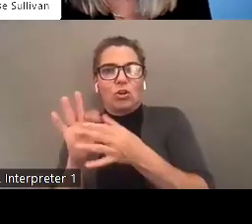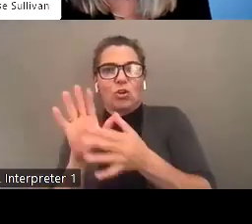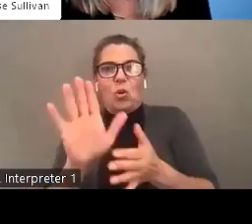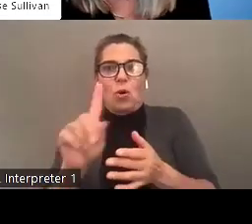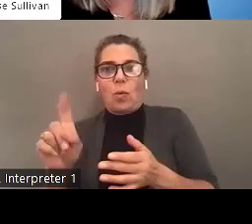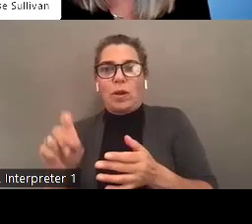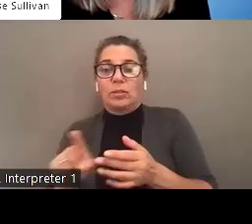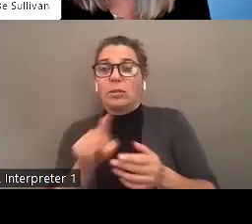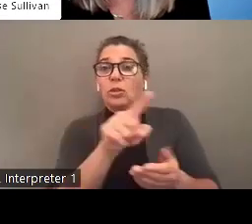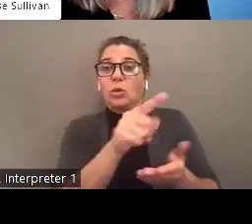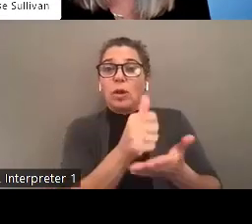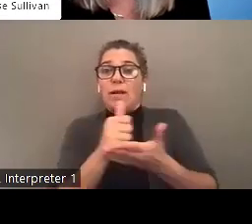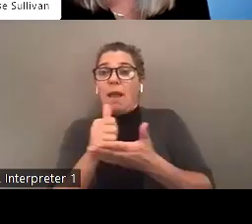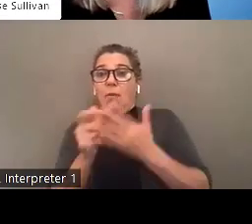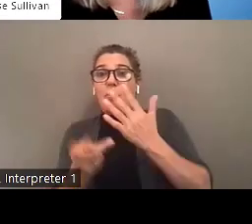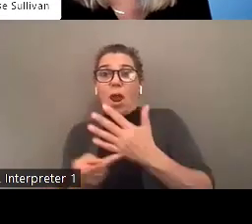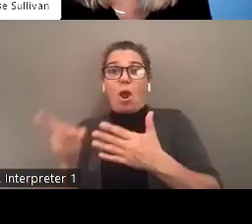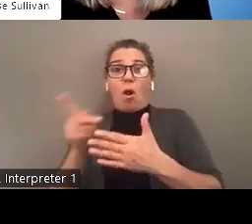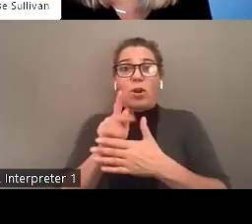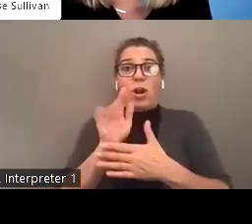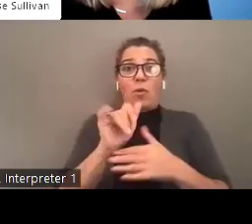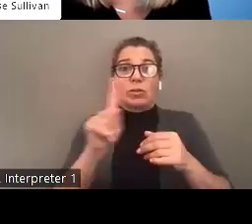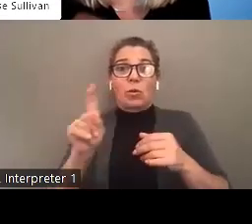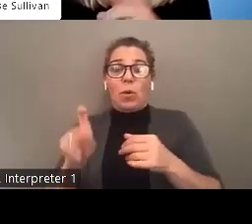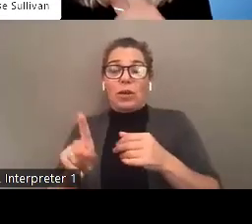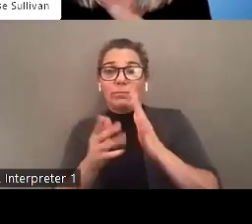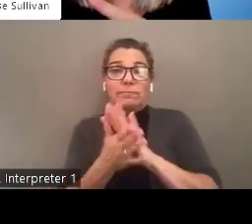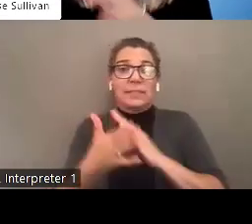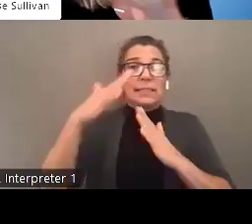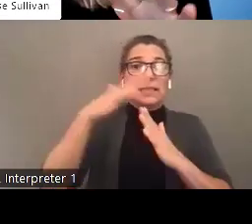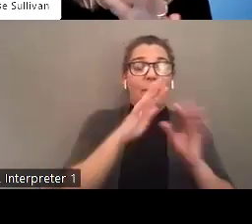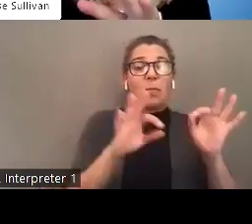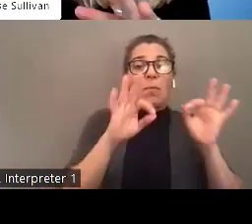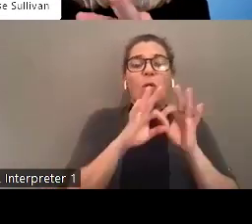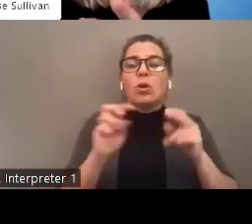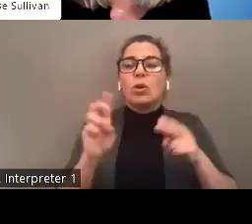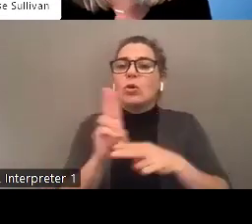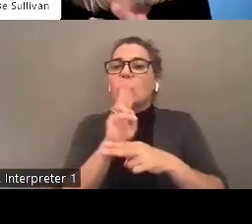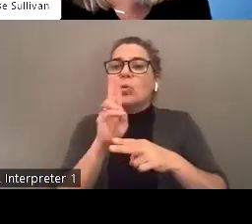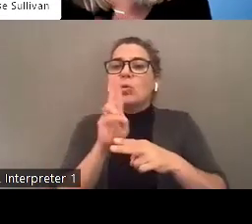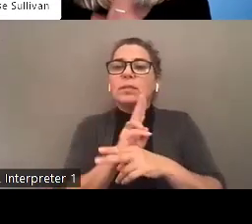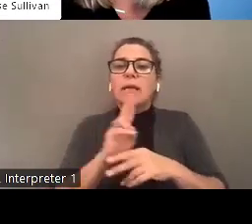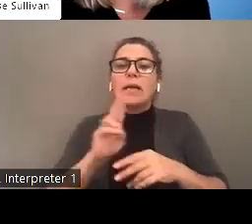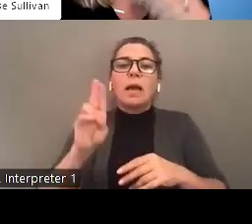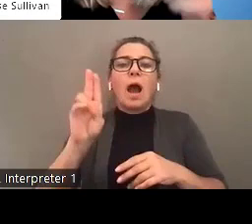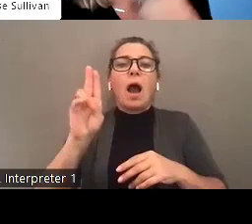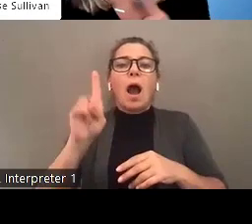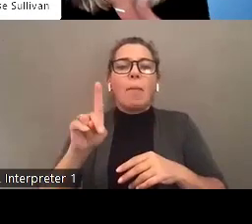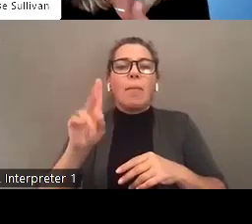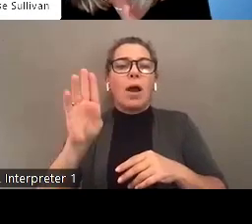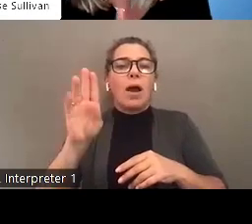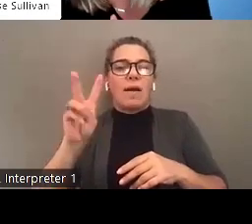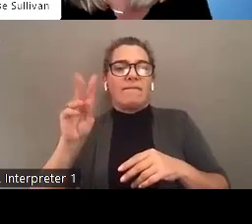prioritize those questions using the up-vote capability. So you can go ahead and give the thumbs up